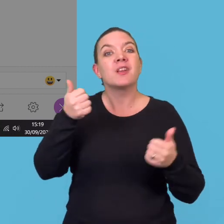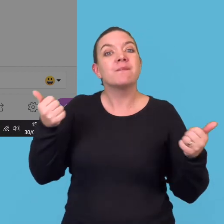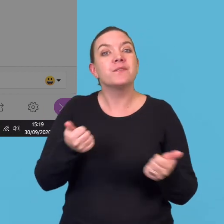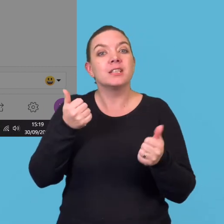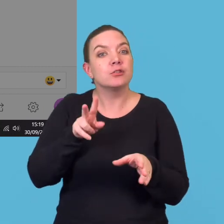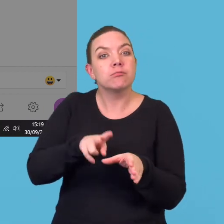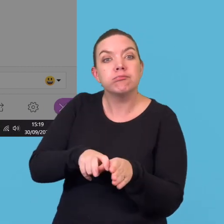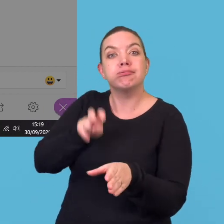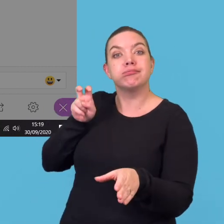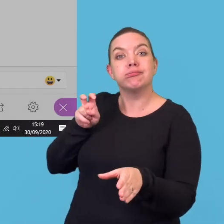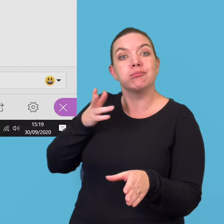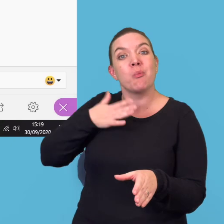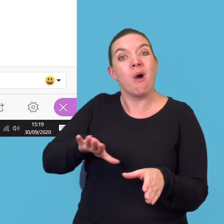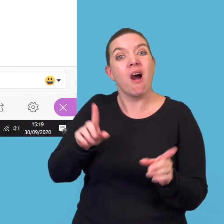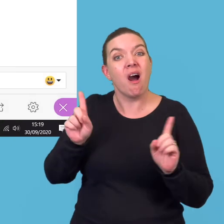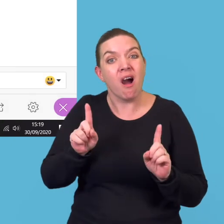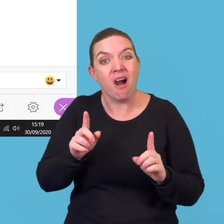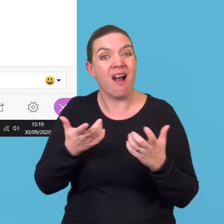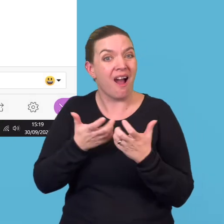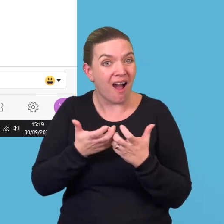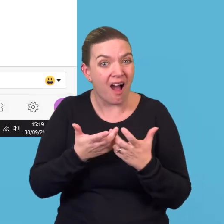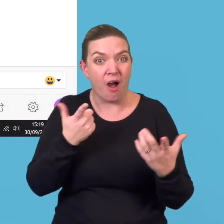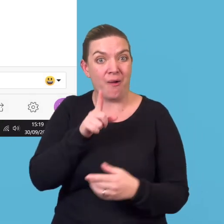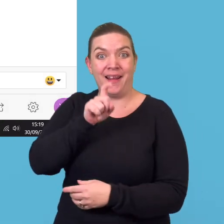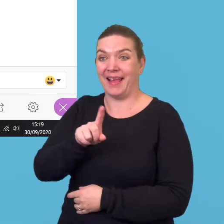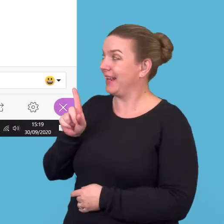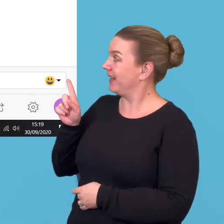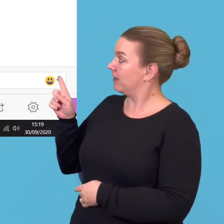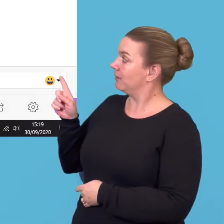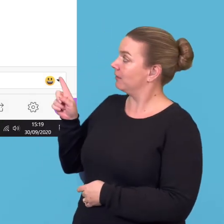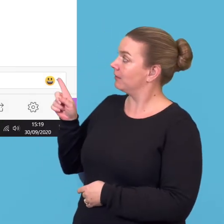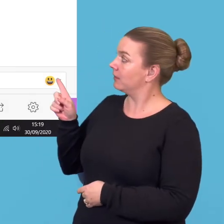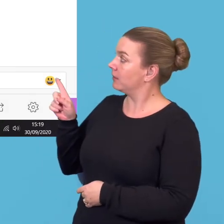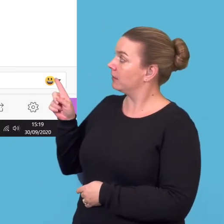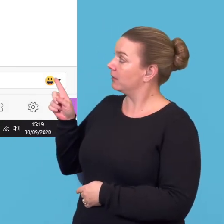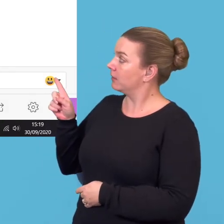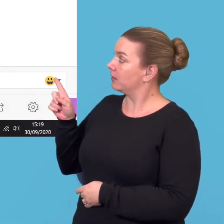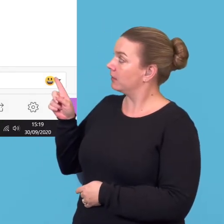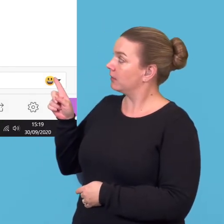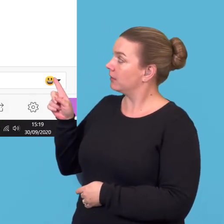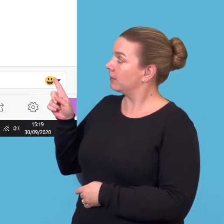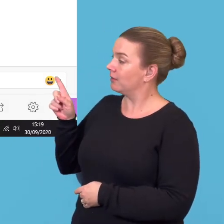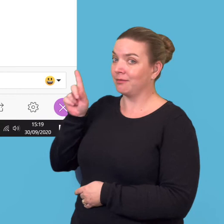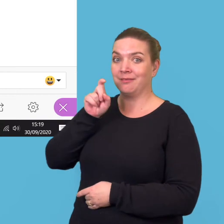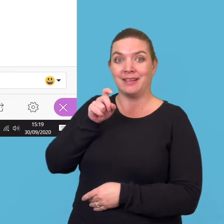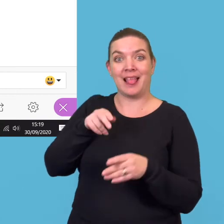Finally, to leave the session after it's finished, all you need to do is click this button at the bottom,